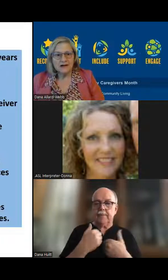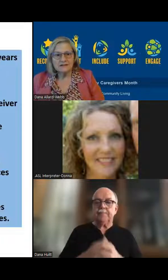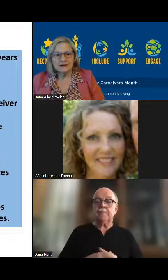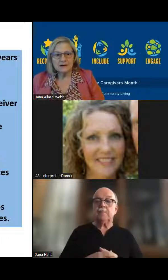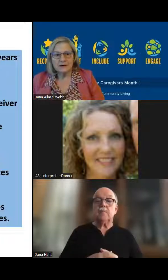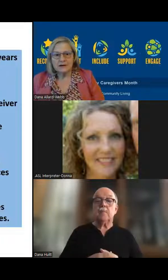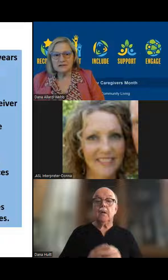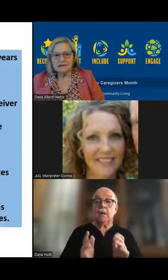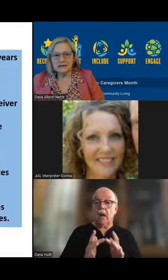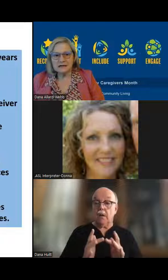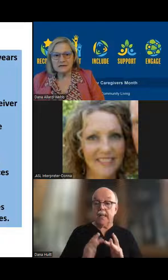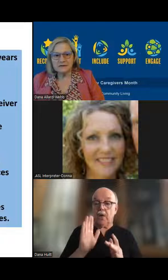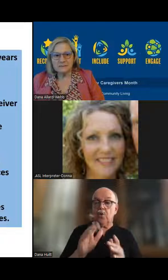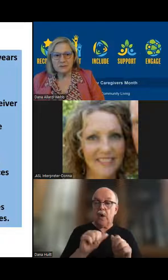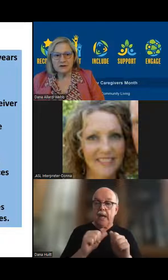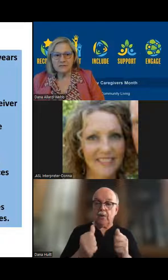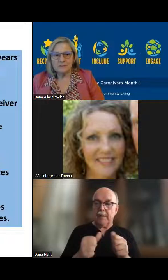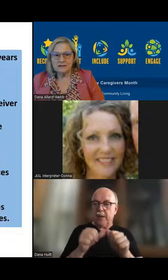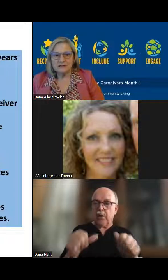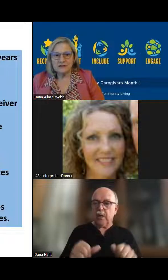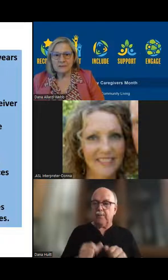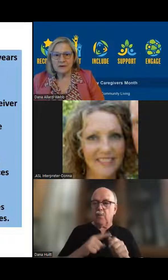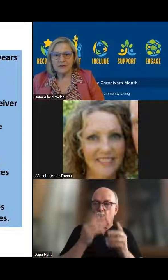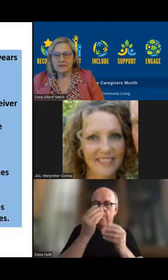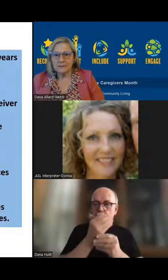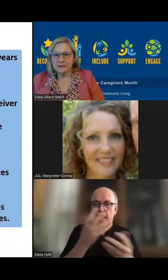not supervise as well as they could. So we're looking at creating a